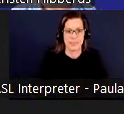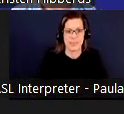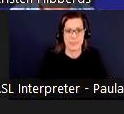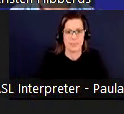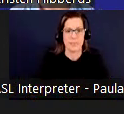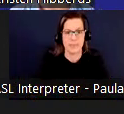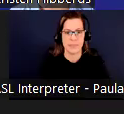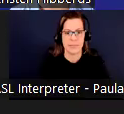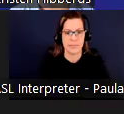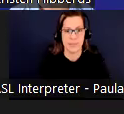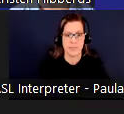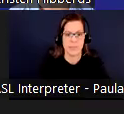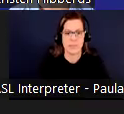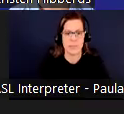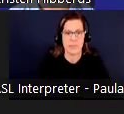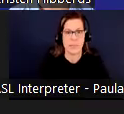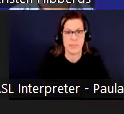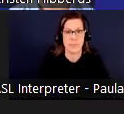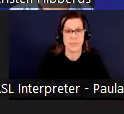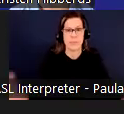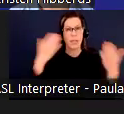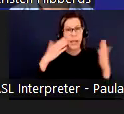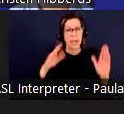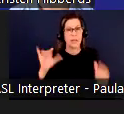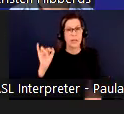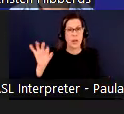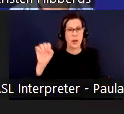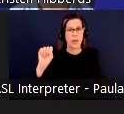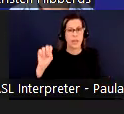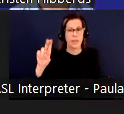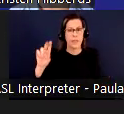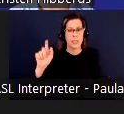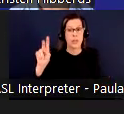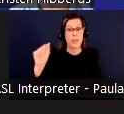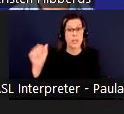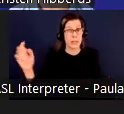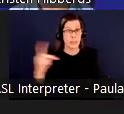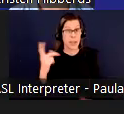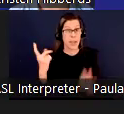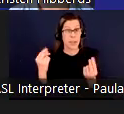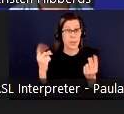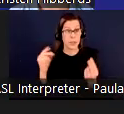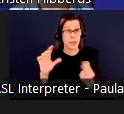I don't know if Suzanna is back and is kind of doing the calling people out,